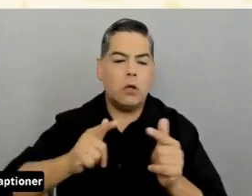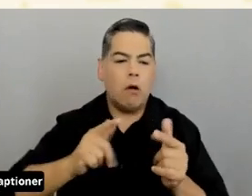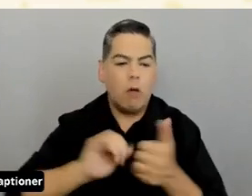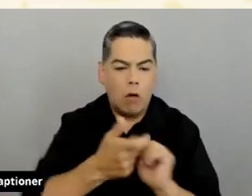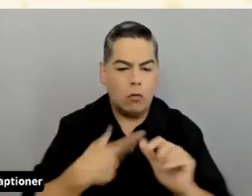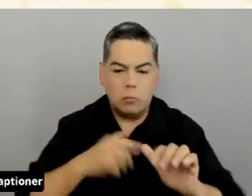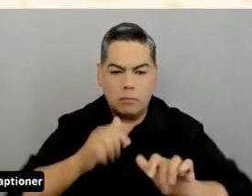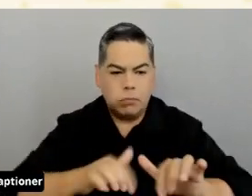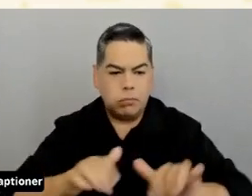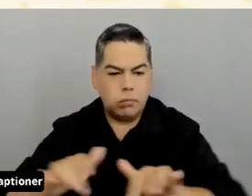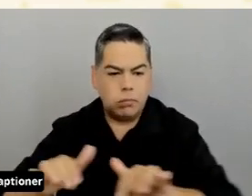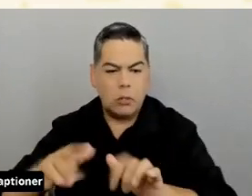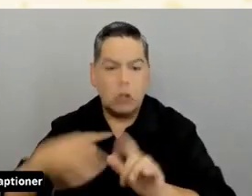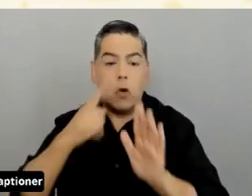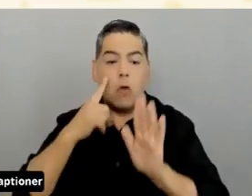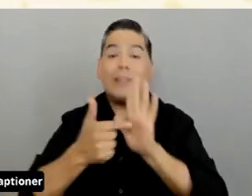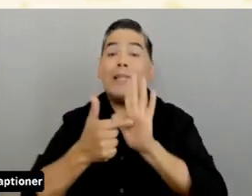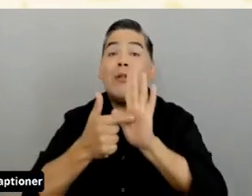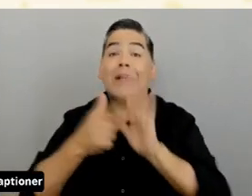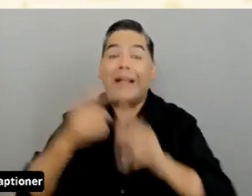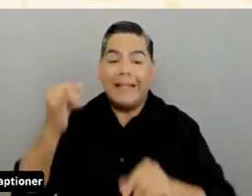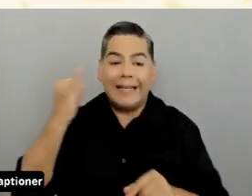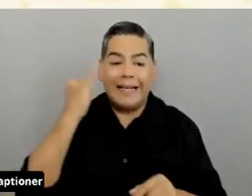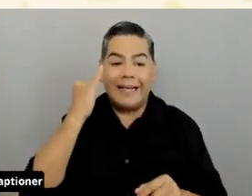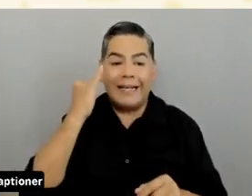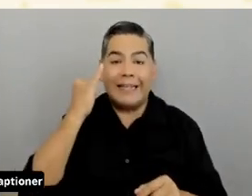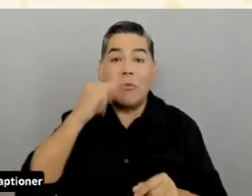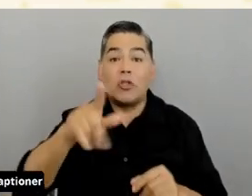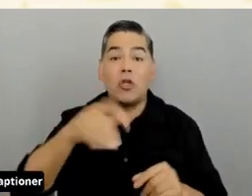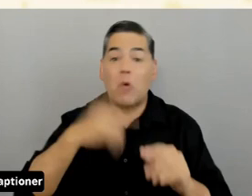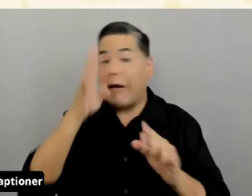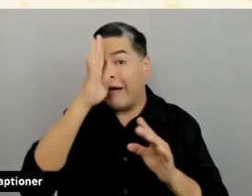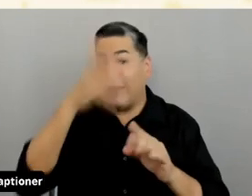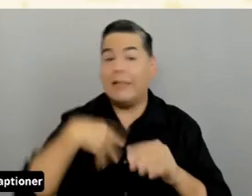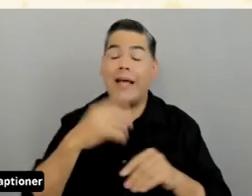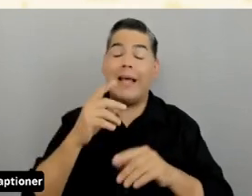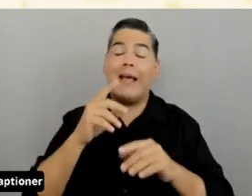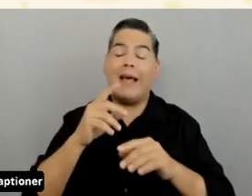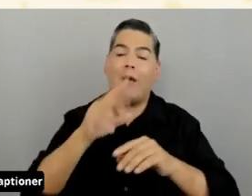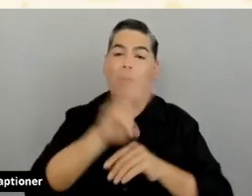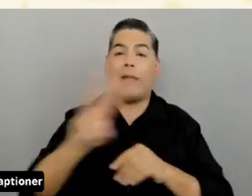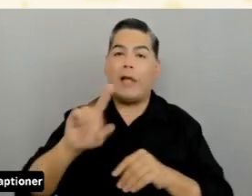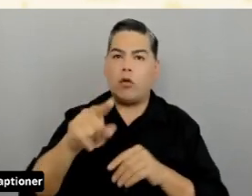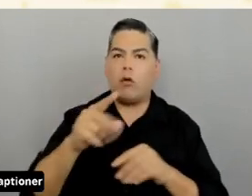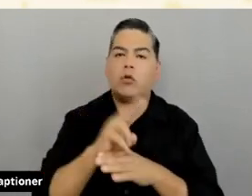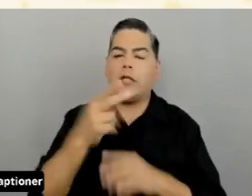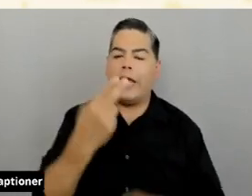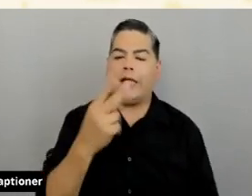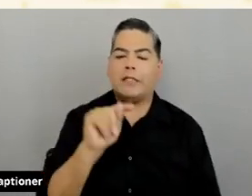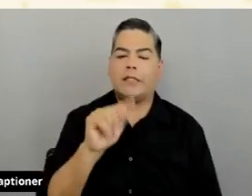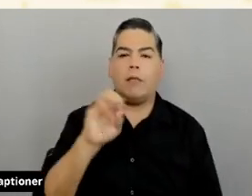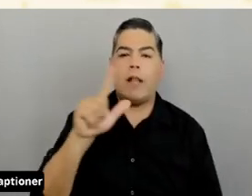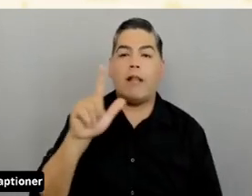and you are using HTML5 components, usually,